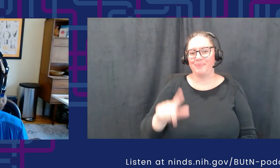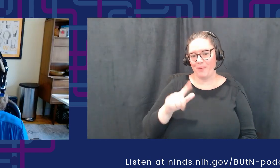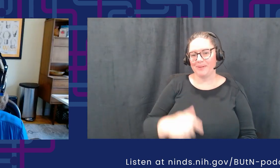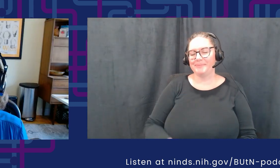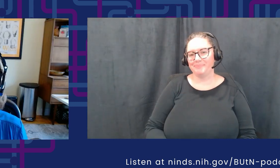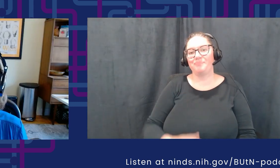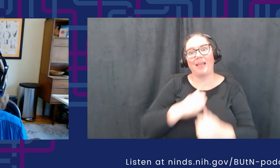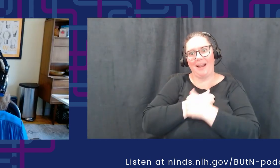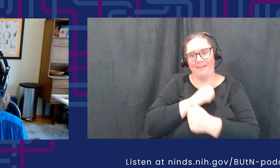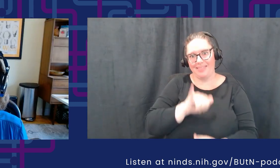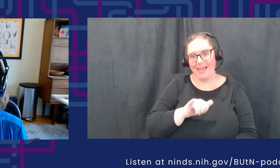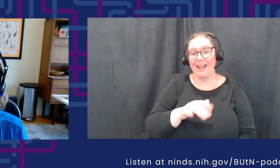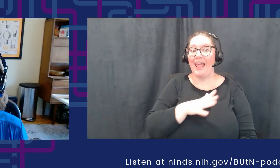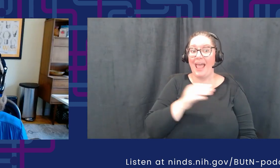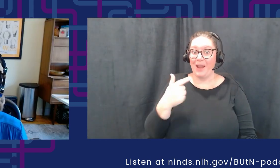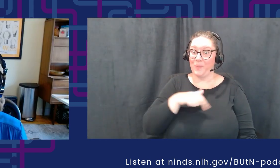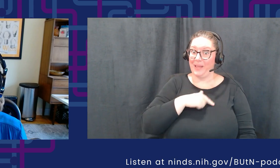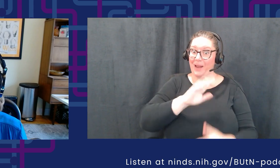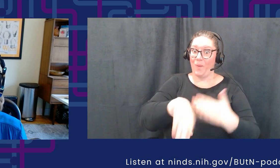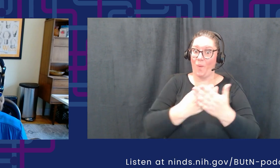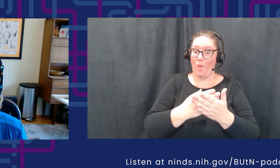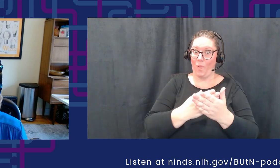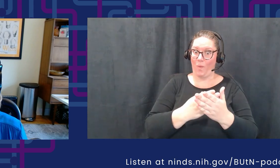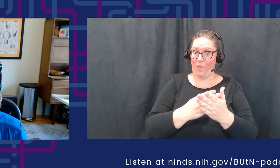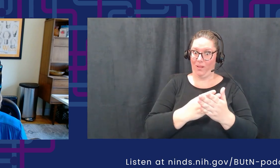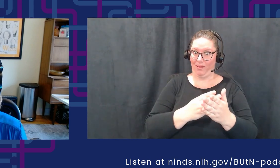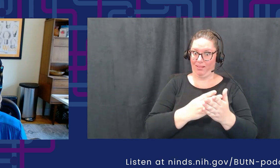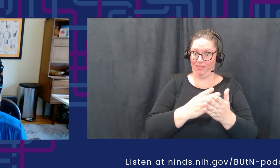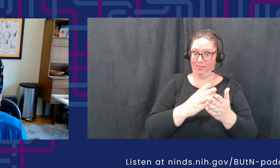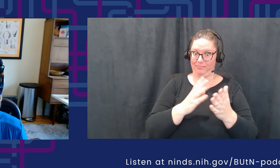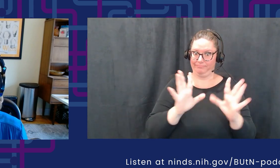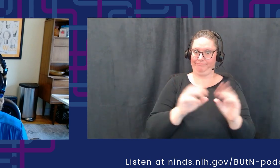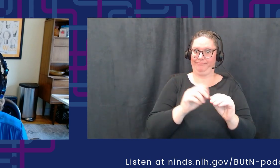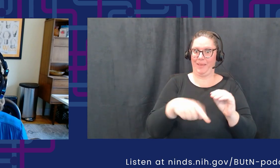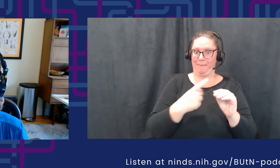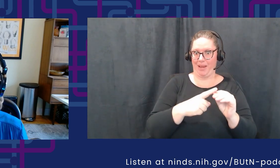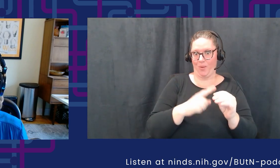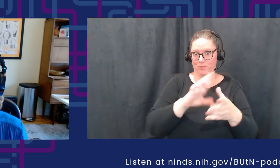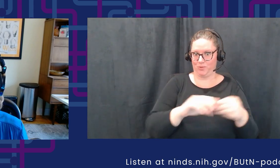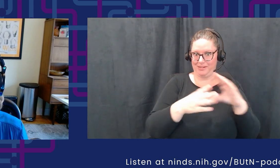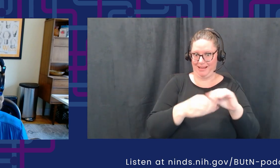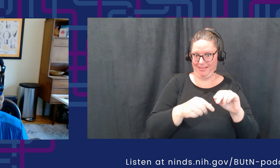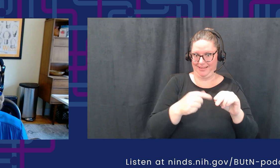And we had a whole episode about storytelling earlier in the season, so we're right on our theme.